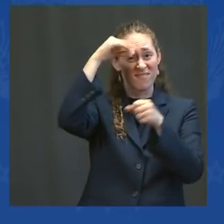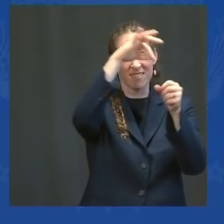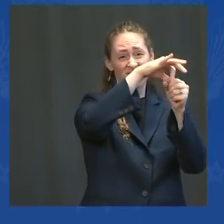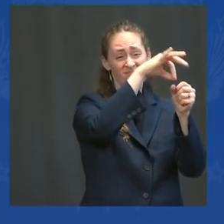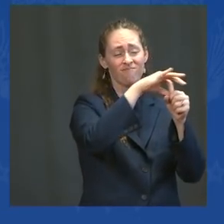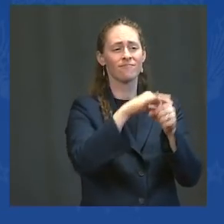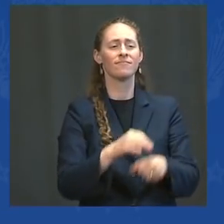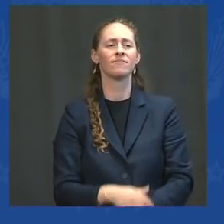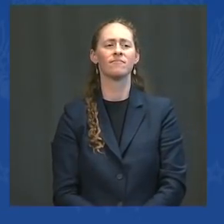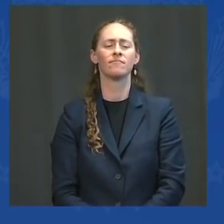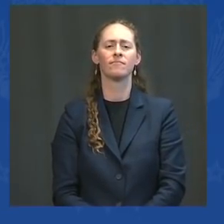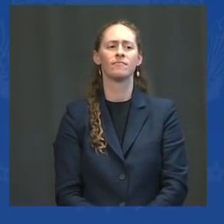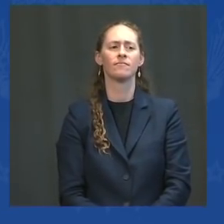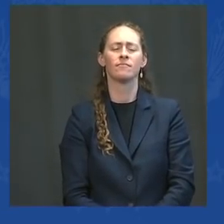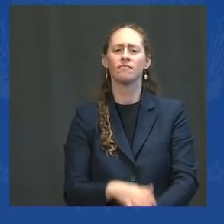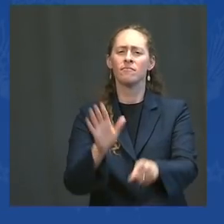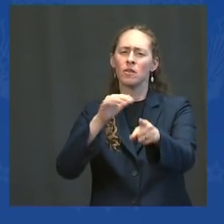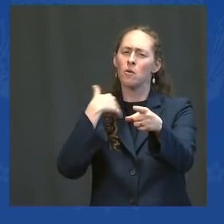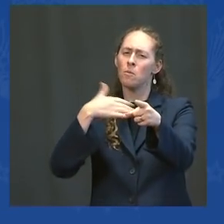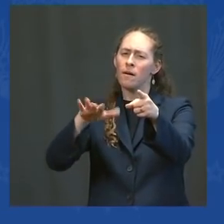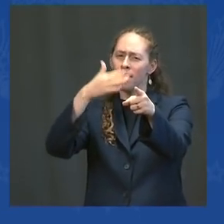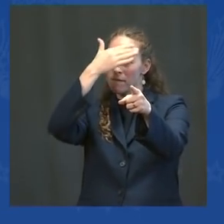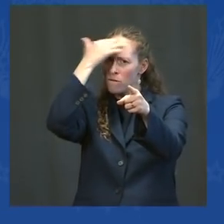and let us always remember their courage.